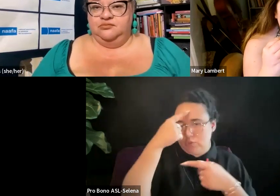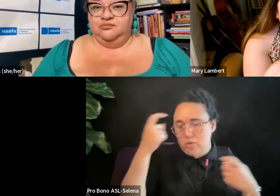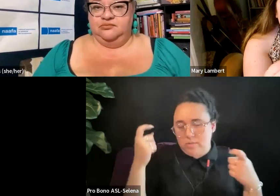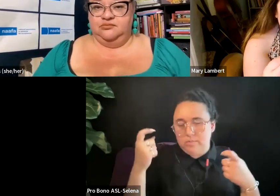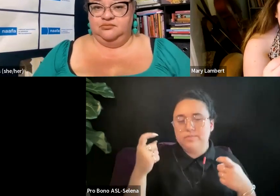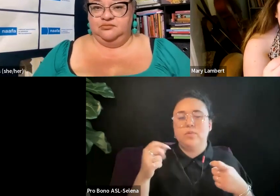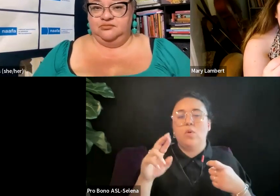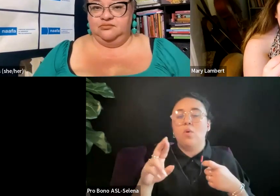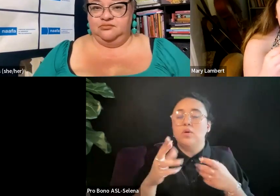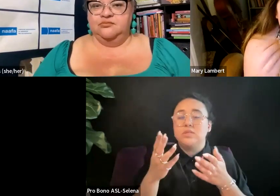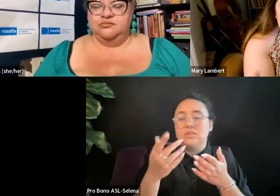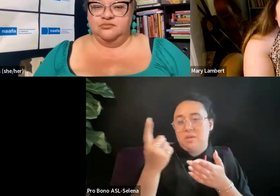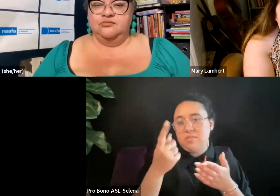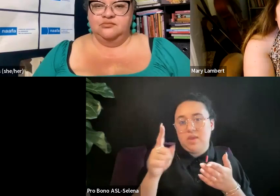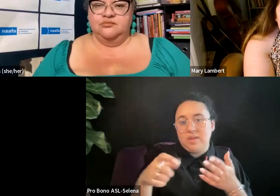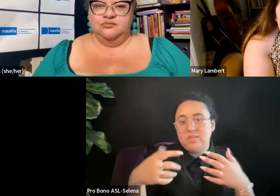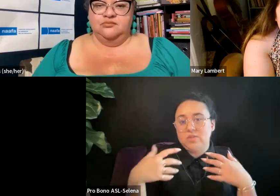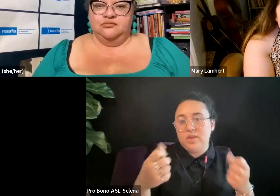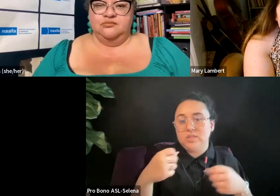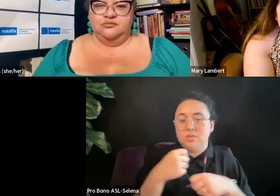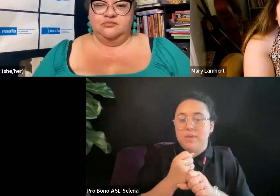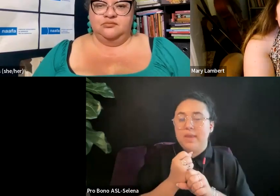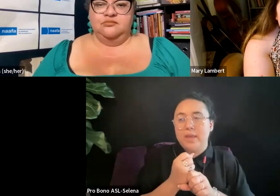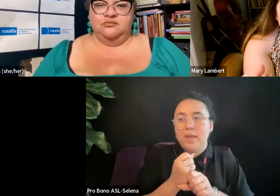heal from in order to make it make sense to other people.